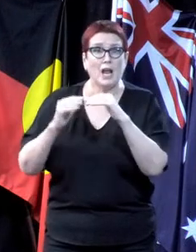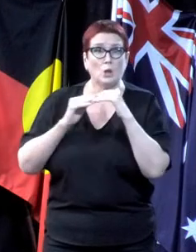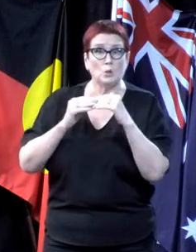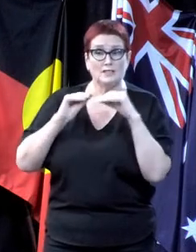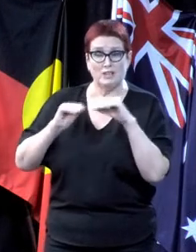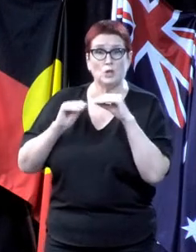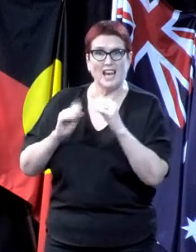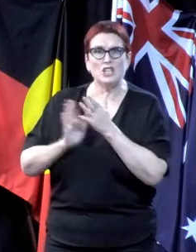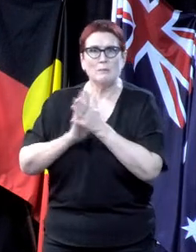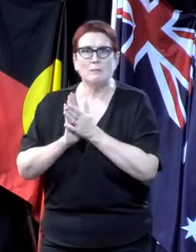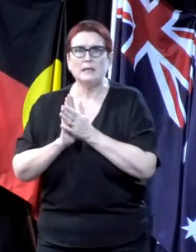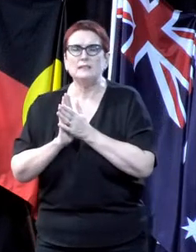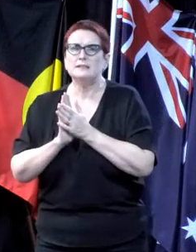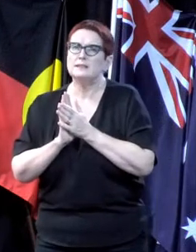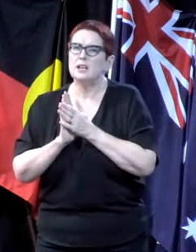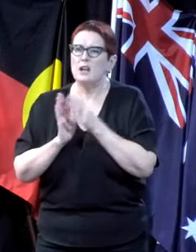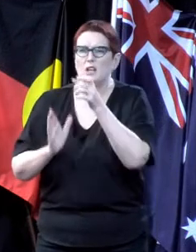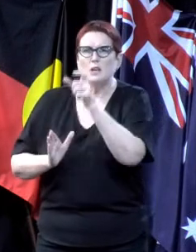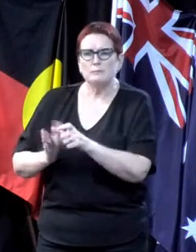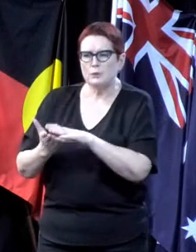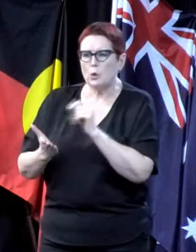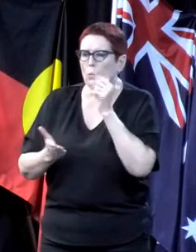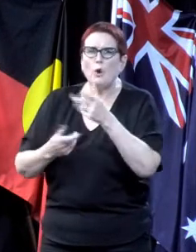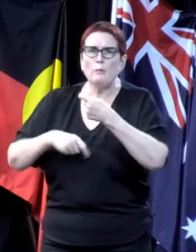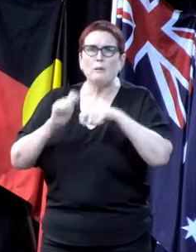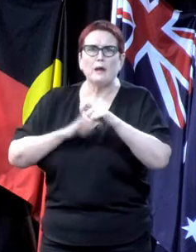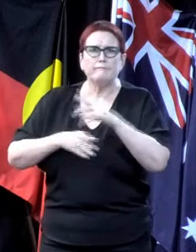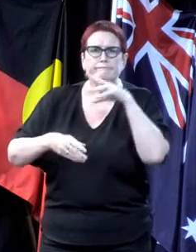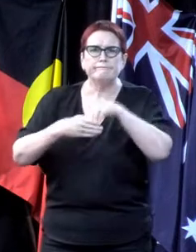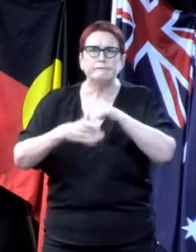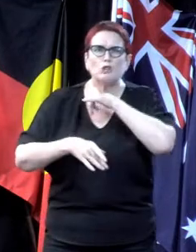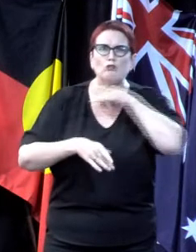Yes. ATKINSON: Thanks. Right, Ms Swancutt, would you like to see moving into the future?